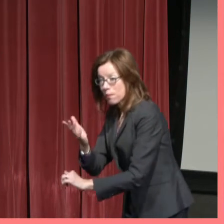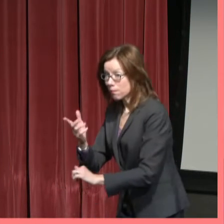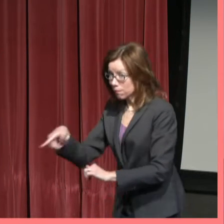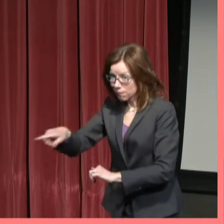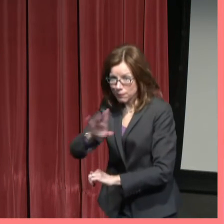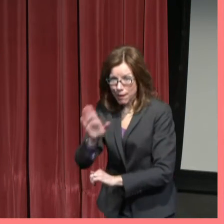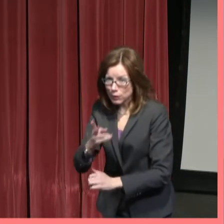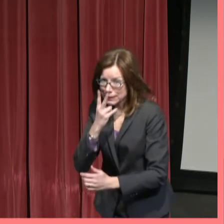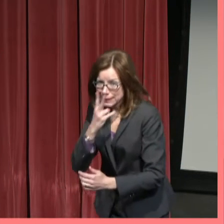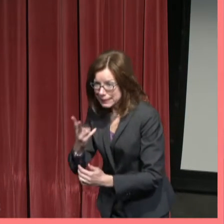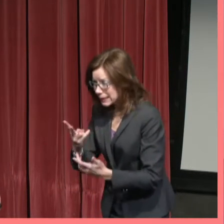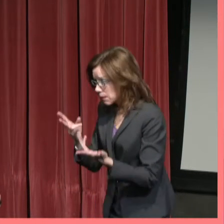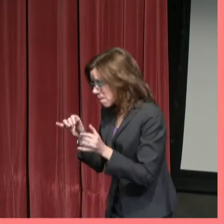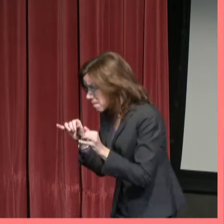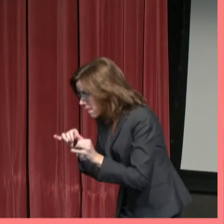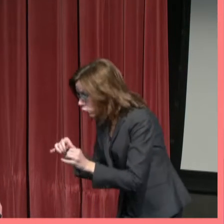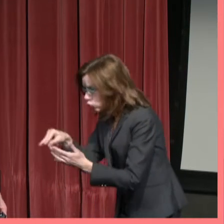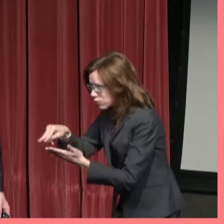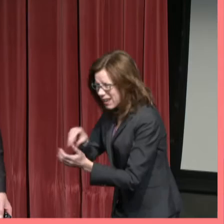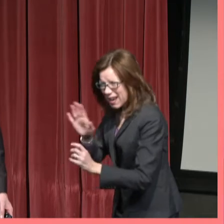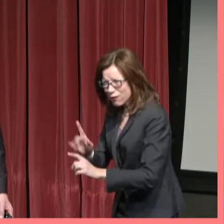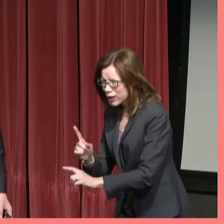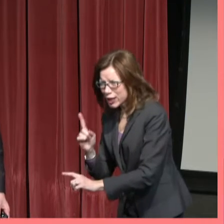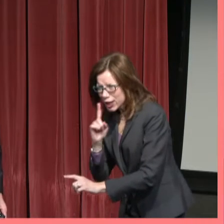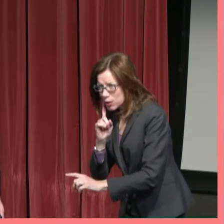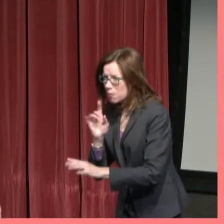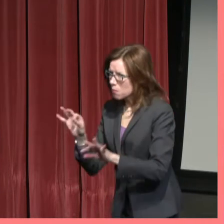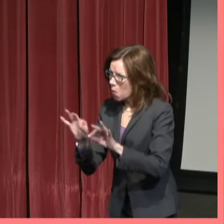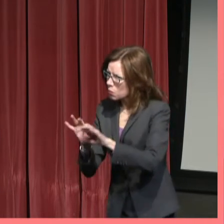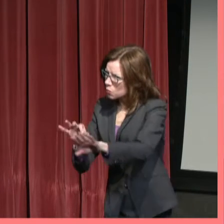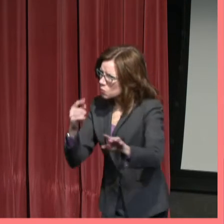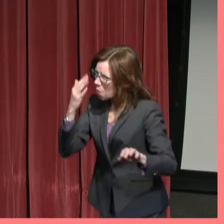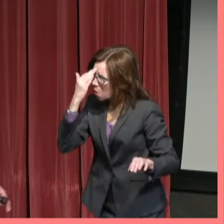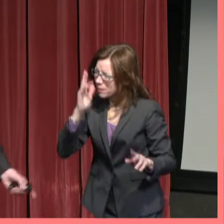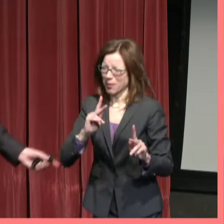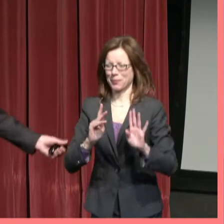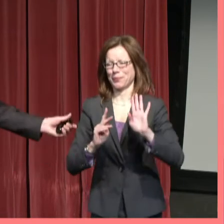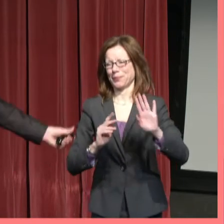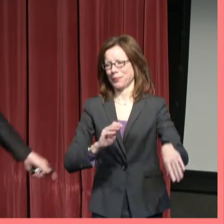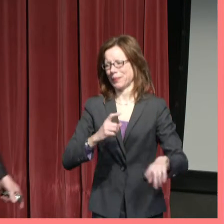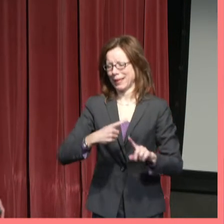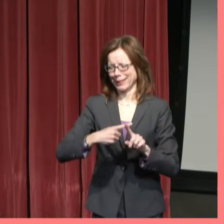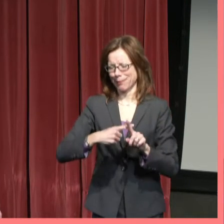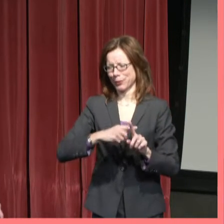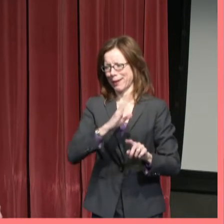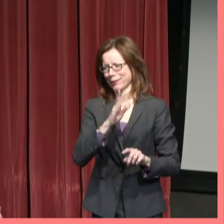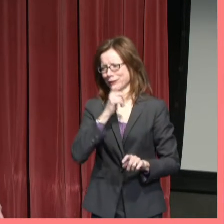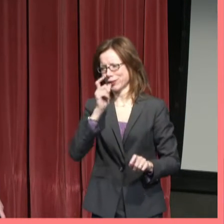So it's important to keep that in mind when some people might be telling you that climate change isn't real. The heat is going somewhere else,